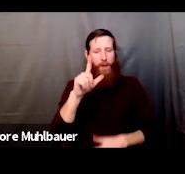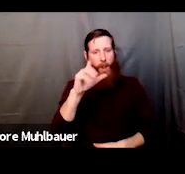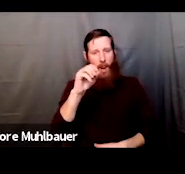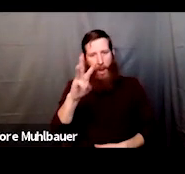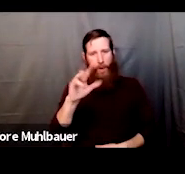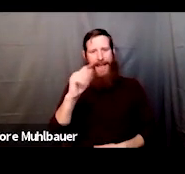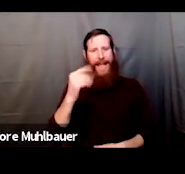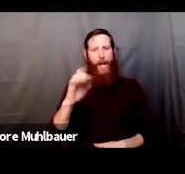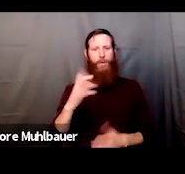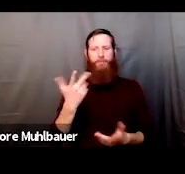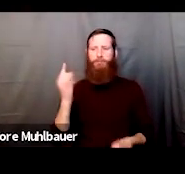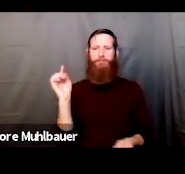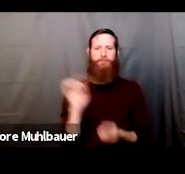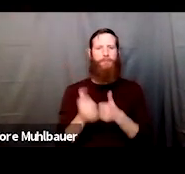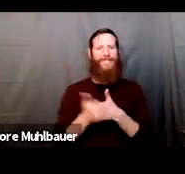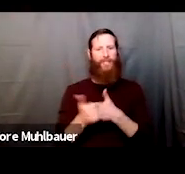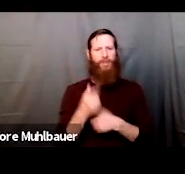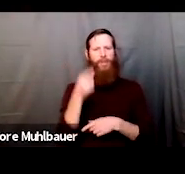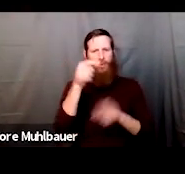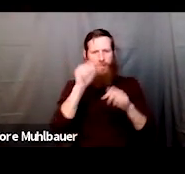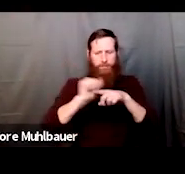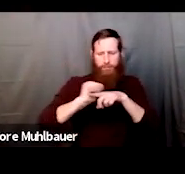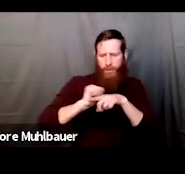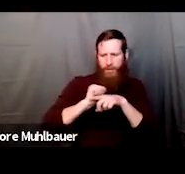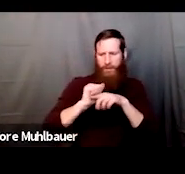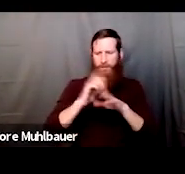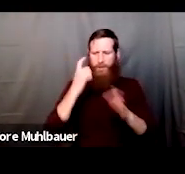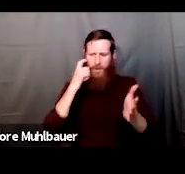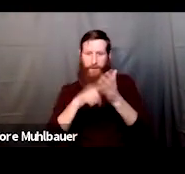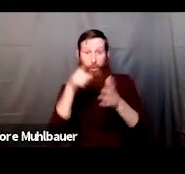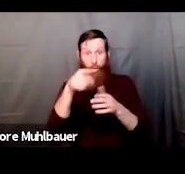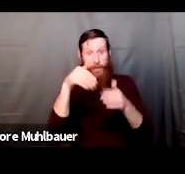Start practicing, and identifying. Point at a slope and decide if that is avalanche terrain or it isn't.